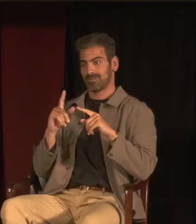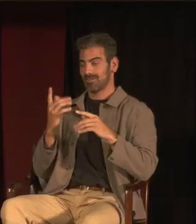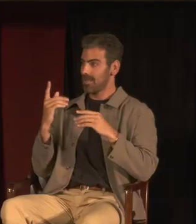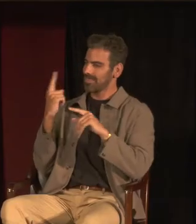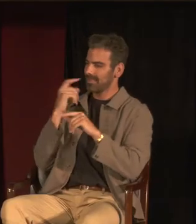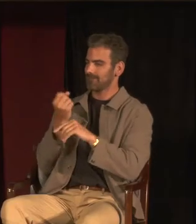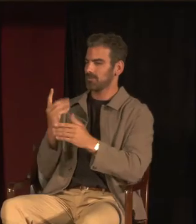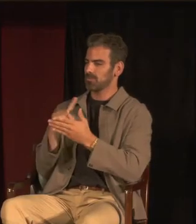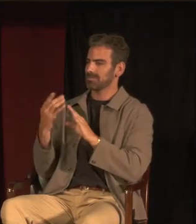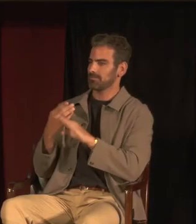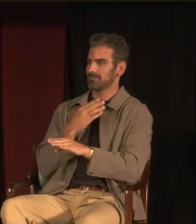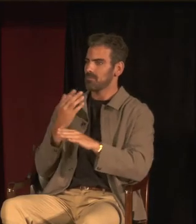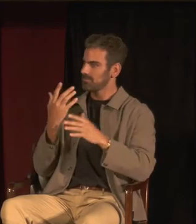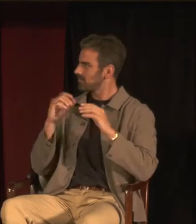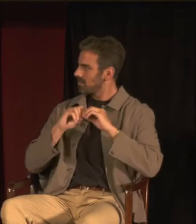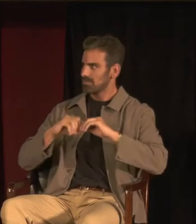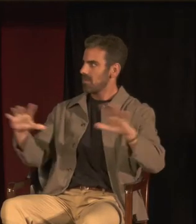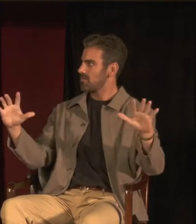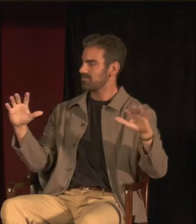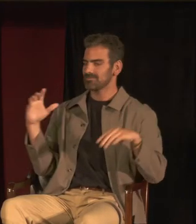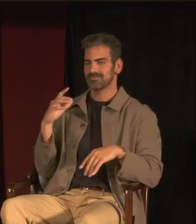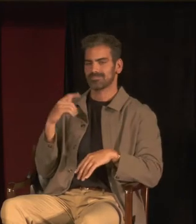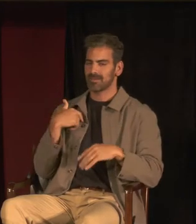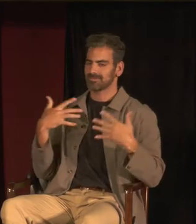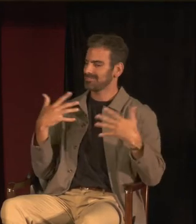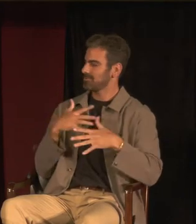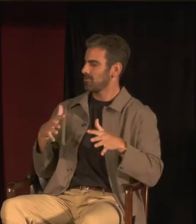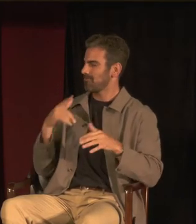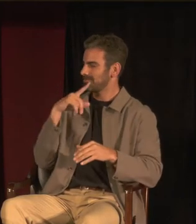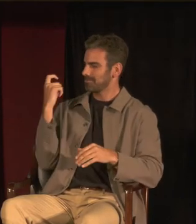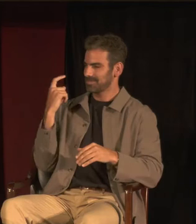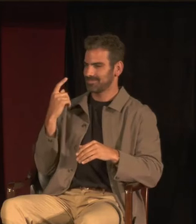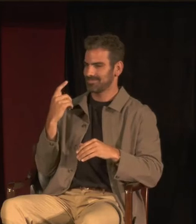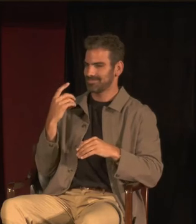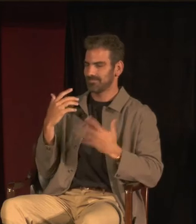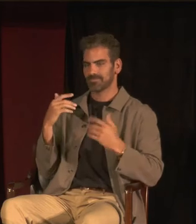But I do think a few weeks before this was out, I was nervous.